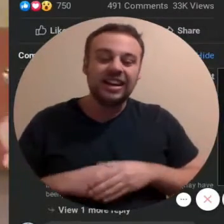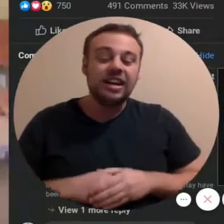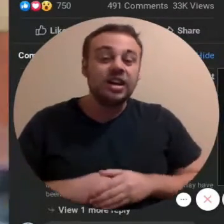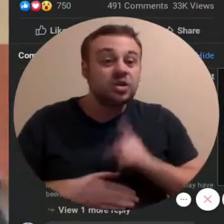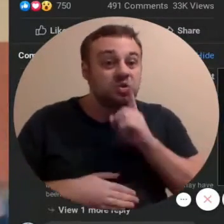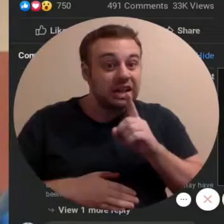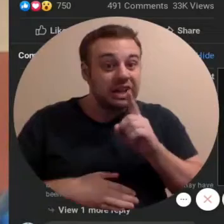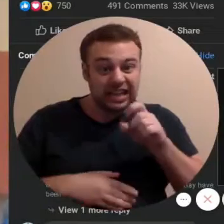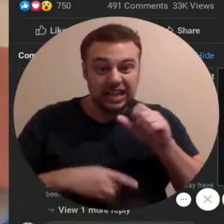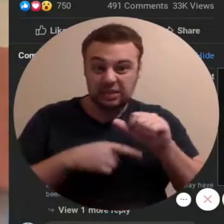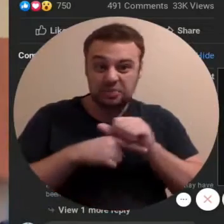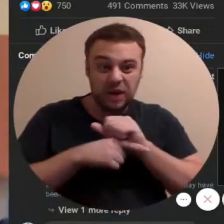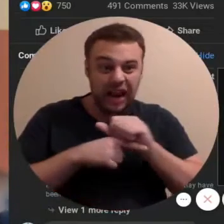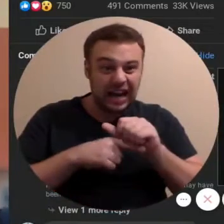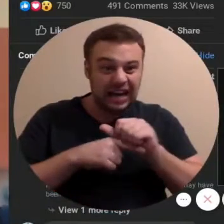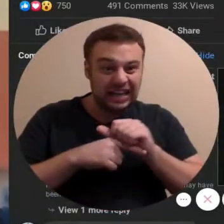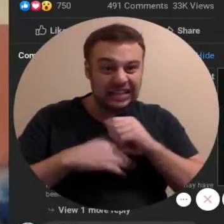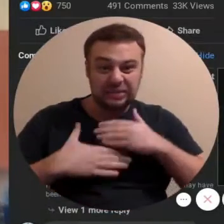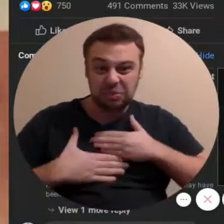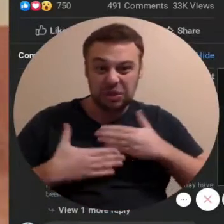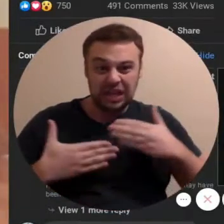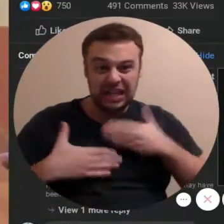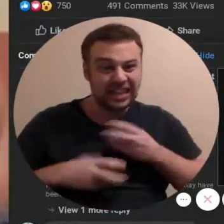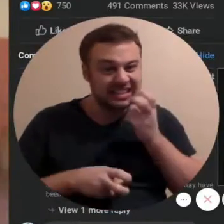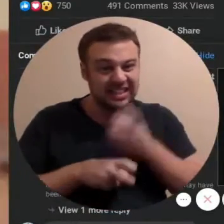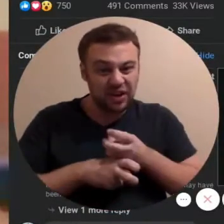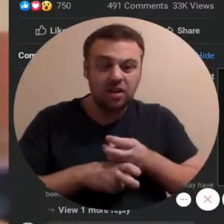this thing, it's difficult. So let me get some thumbs up. There's our people watching!